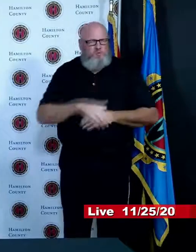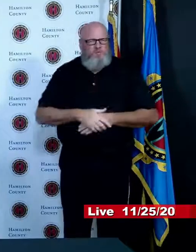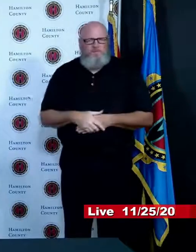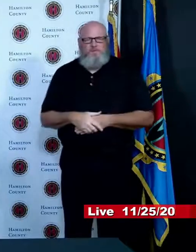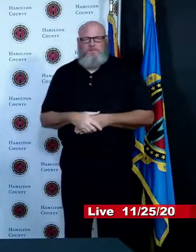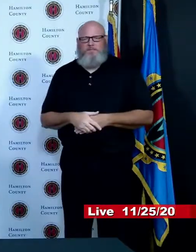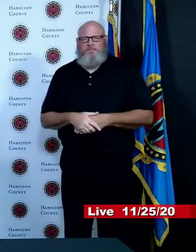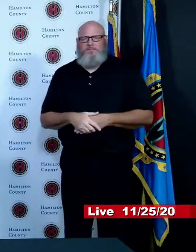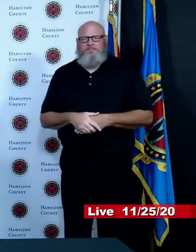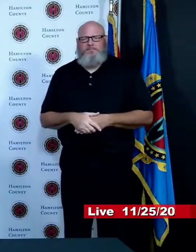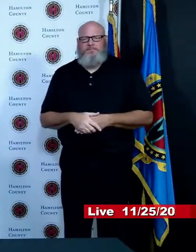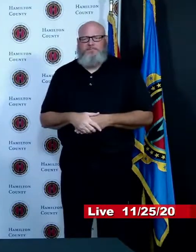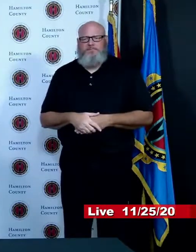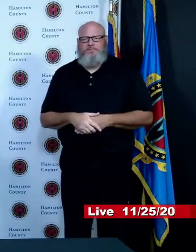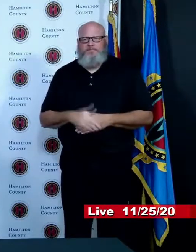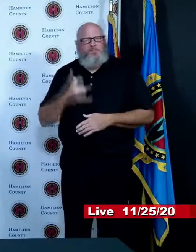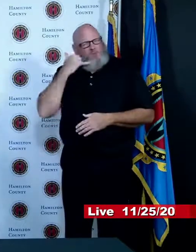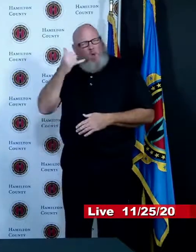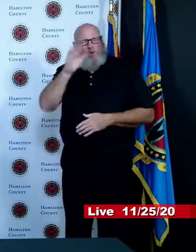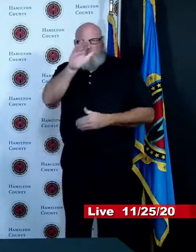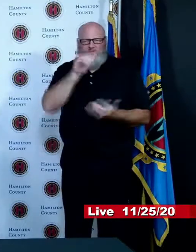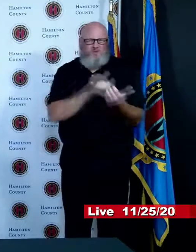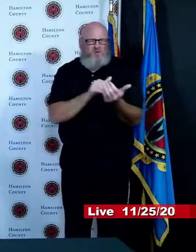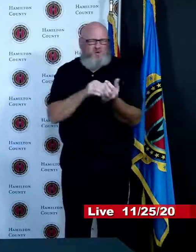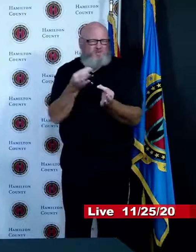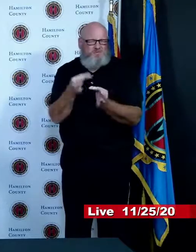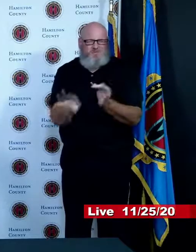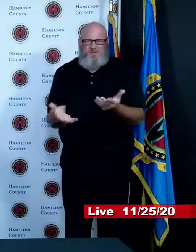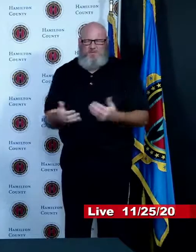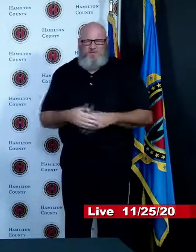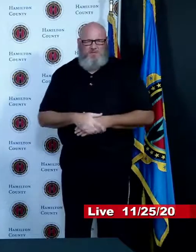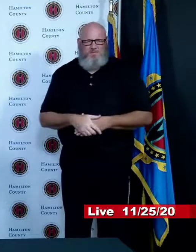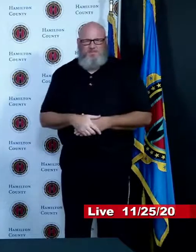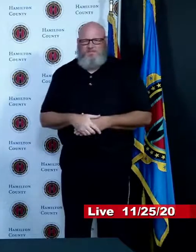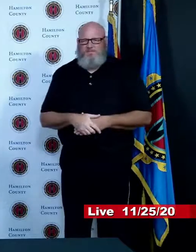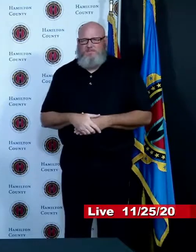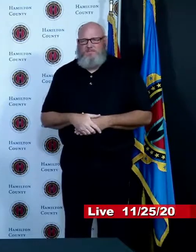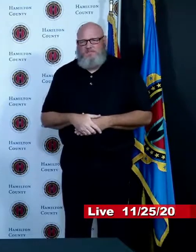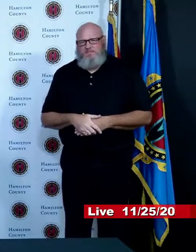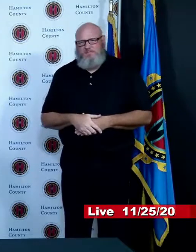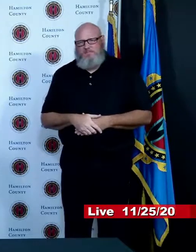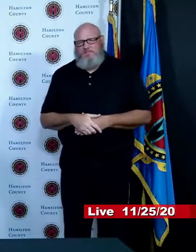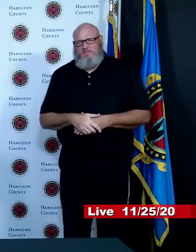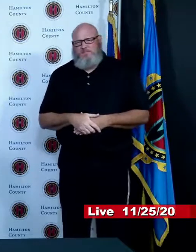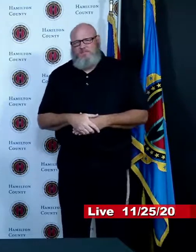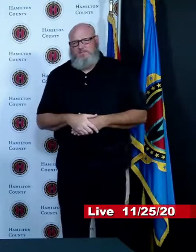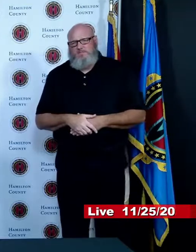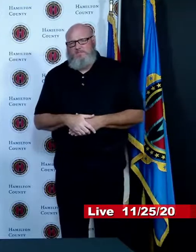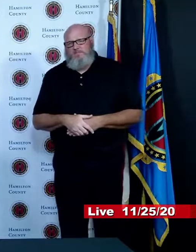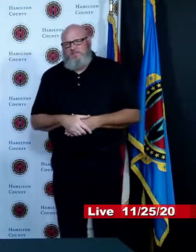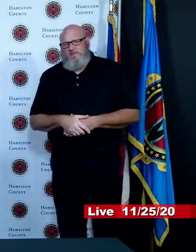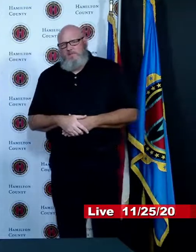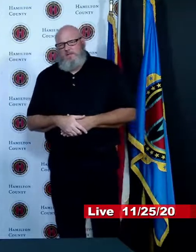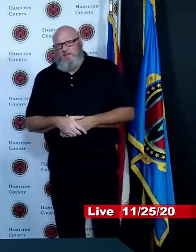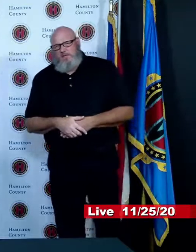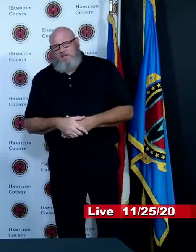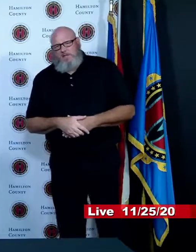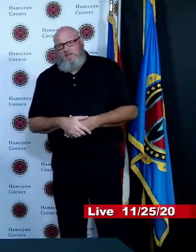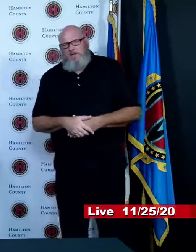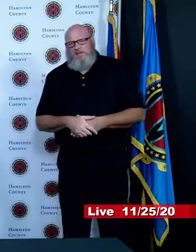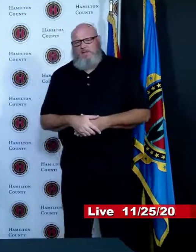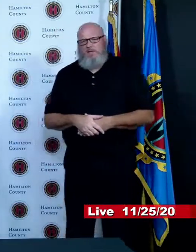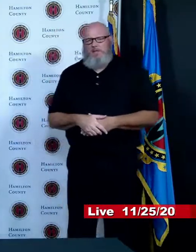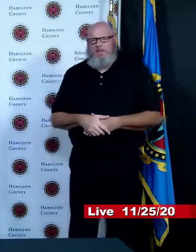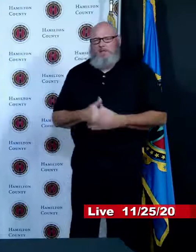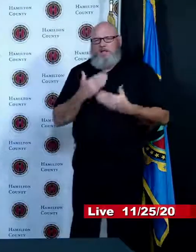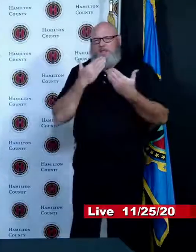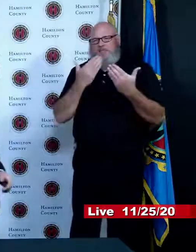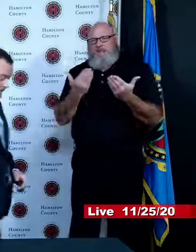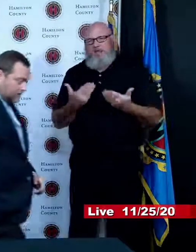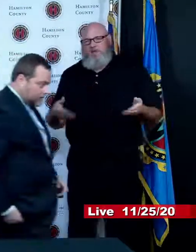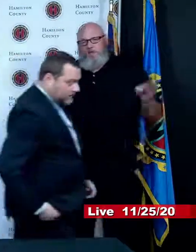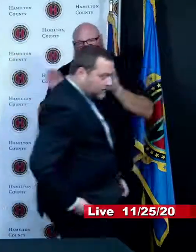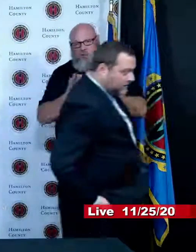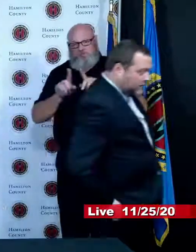and the work you through that thank you and that appears to conclude our questions from reporters